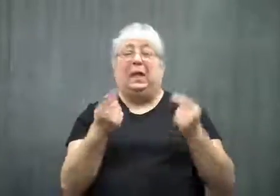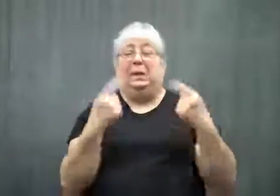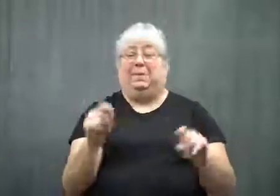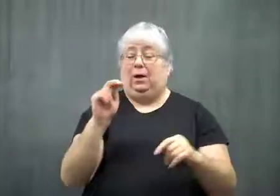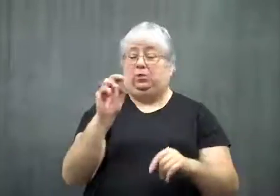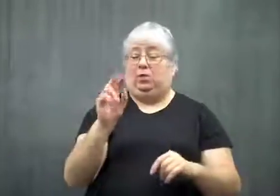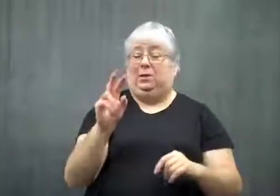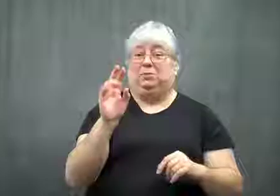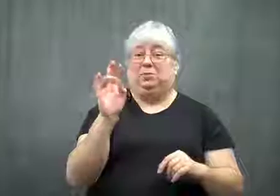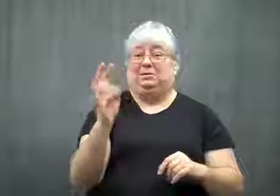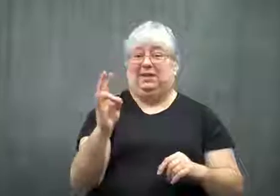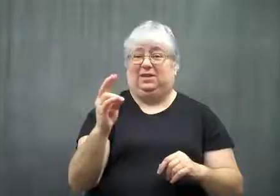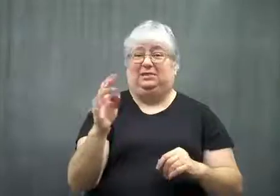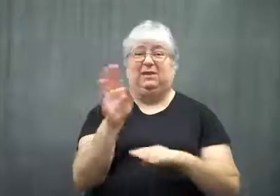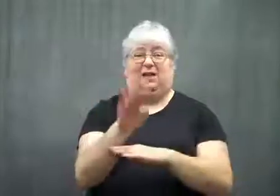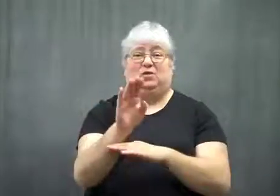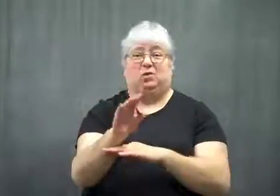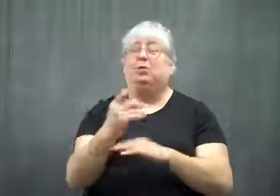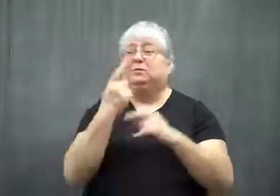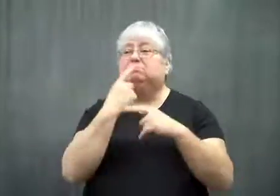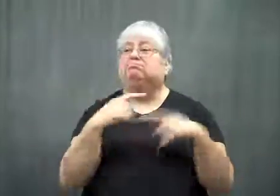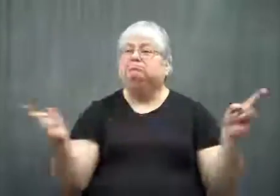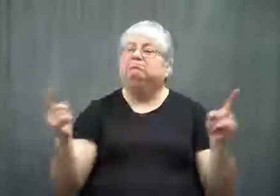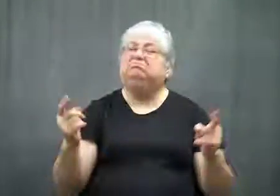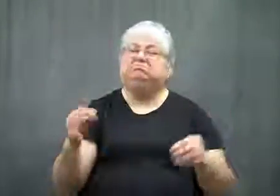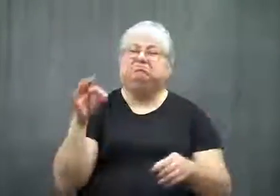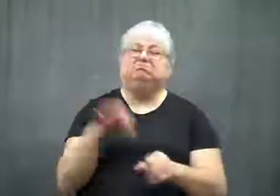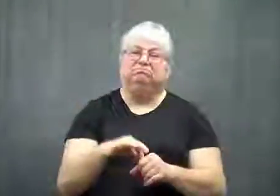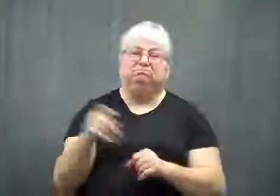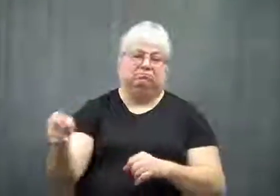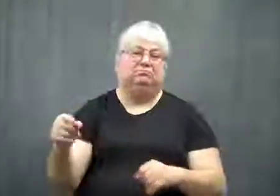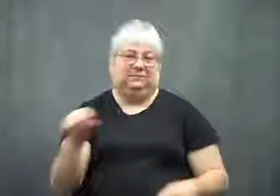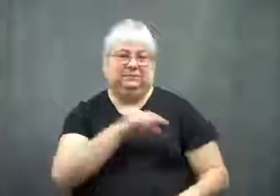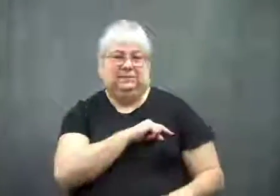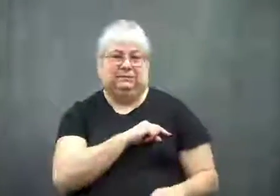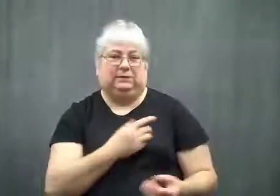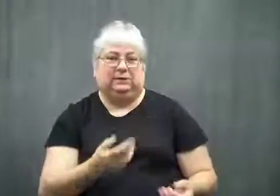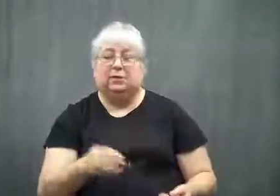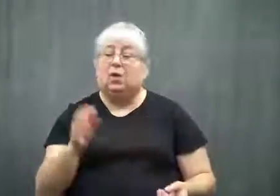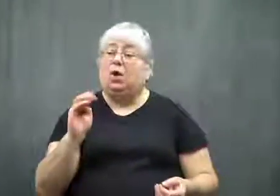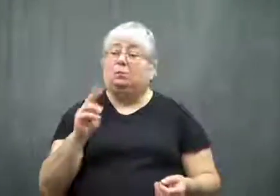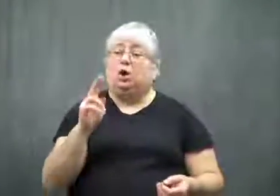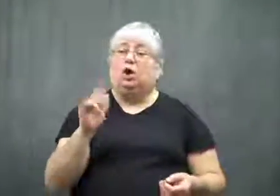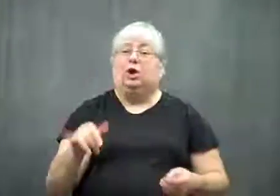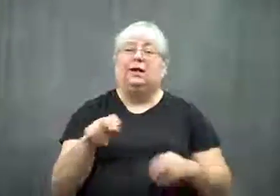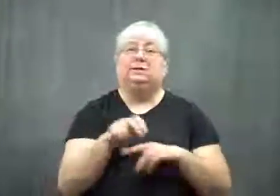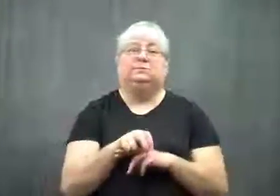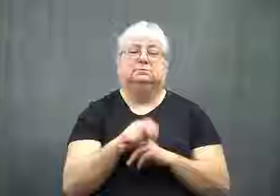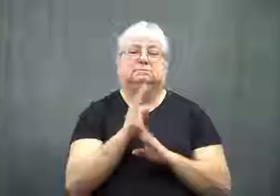Finally the guilty verdict was announced on November 7, in the afternoon.